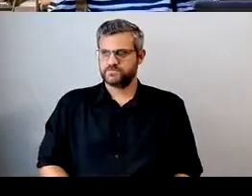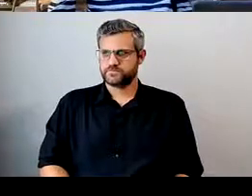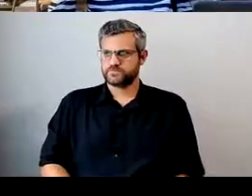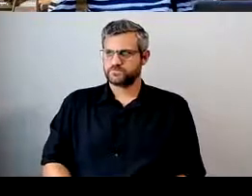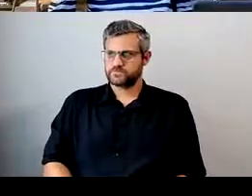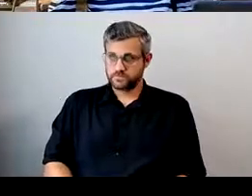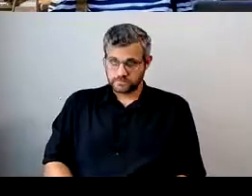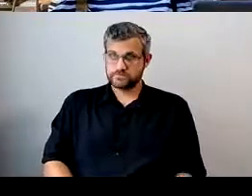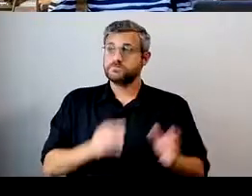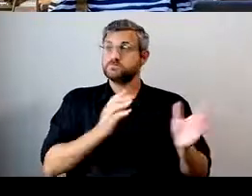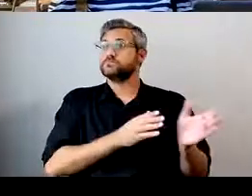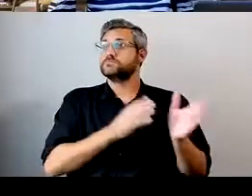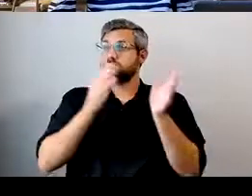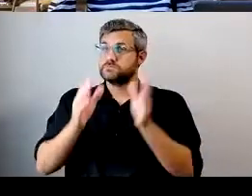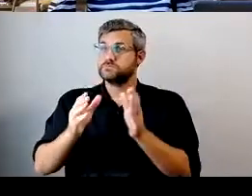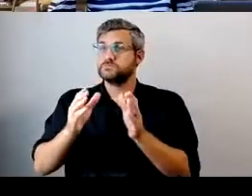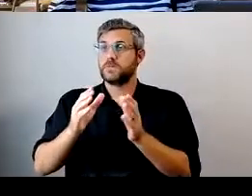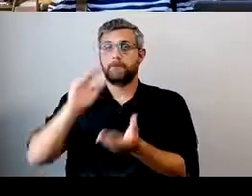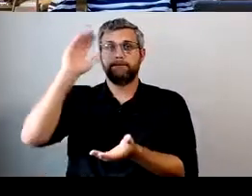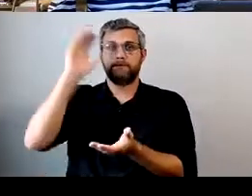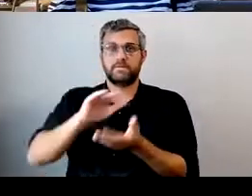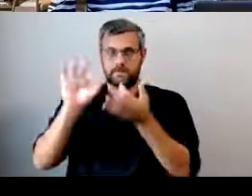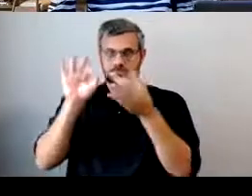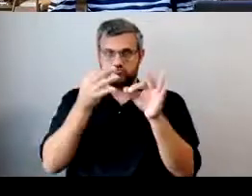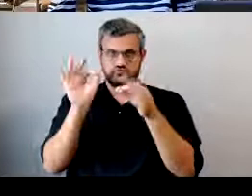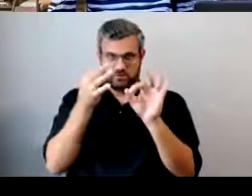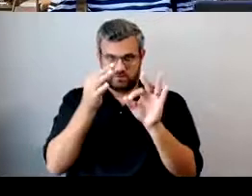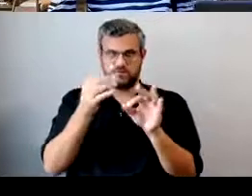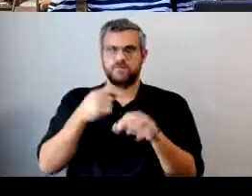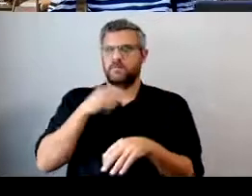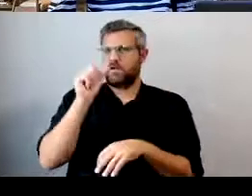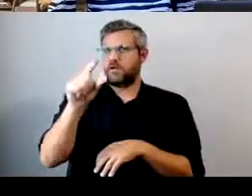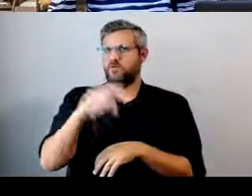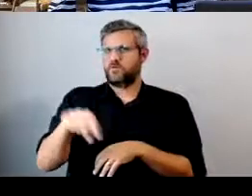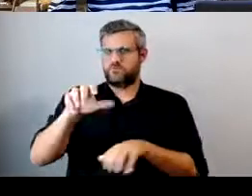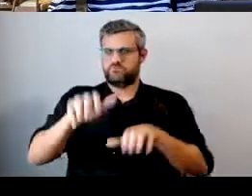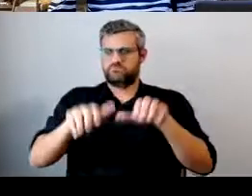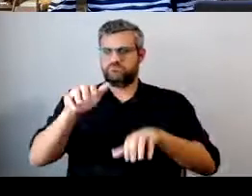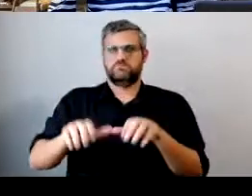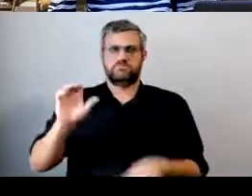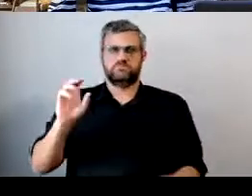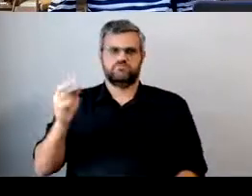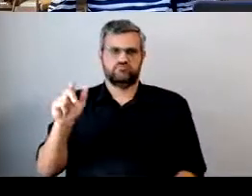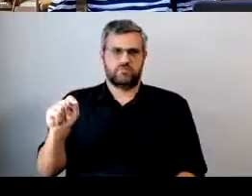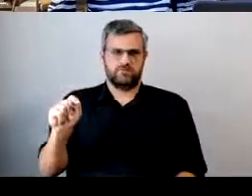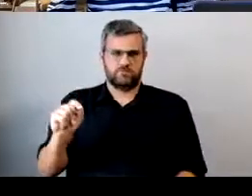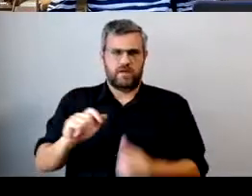In terms of minimizing distractions. I'll ask a question of you guys, for you to put in the chat. What are some of the ways that you already minimized